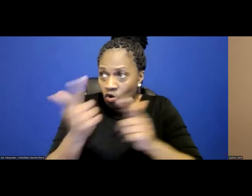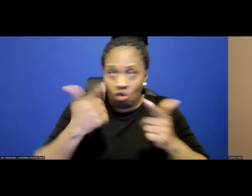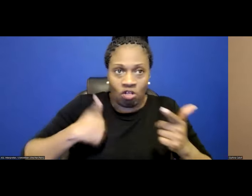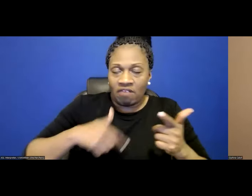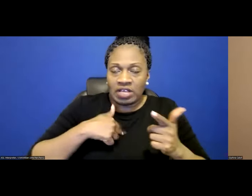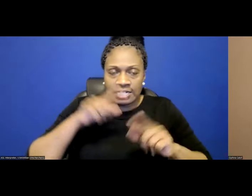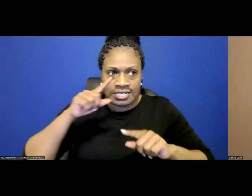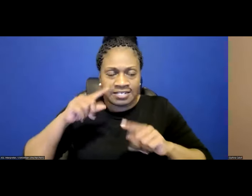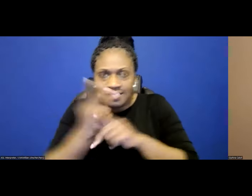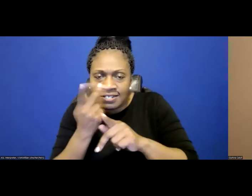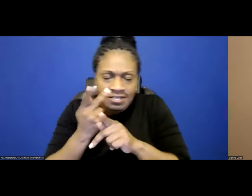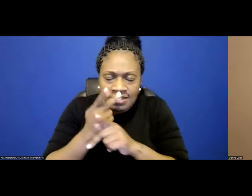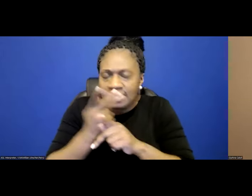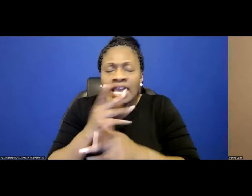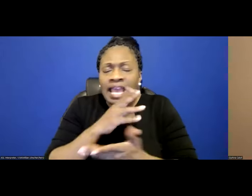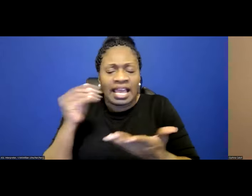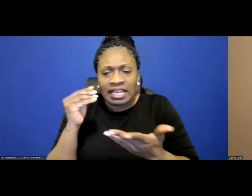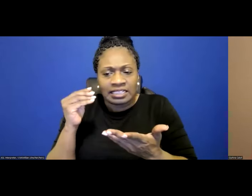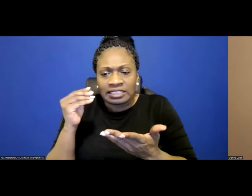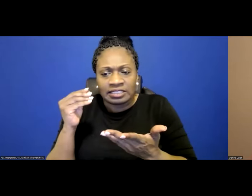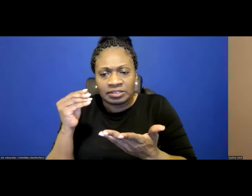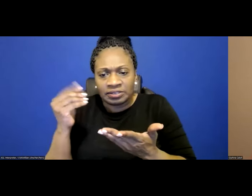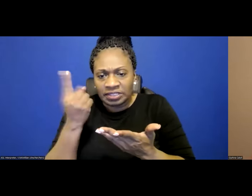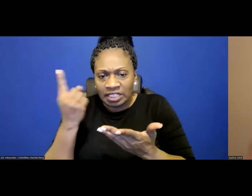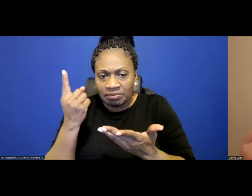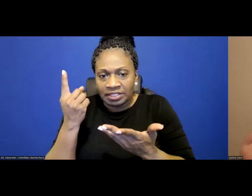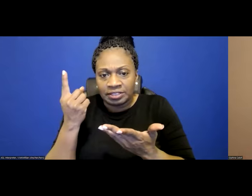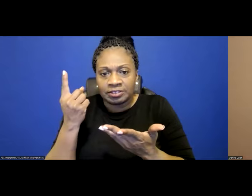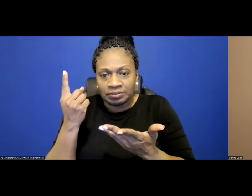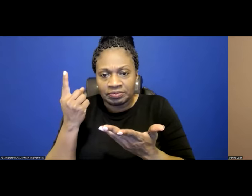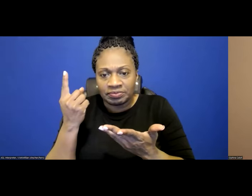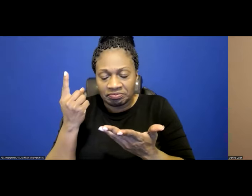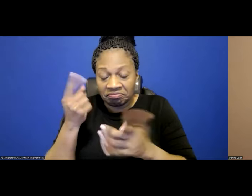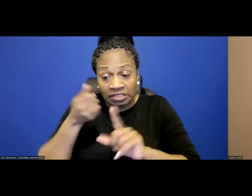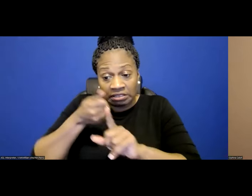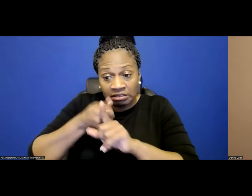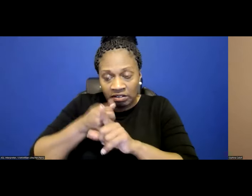And there's something in that itself that's so beautiful